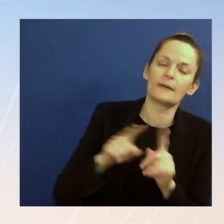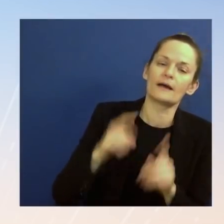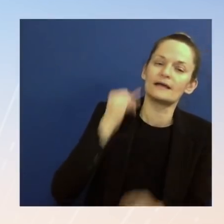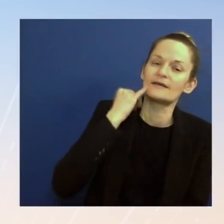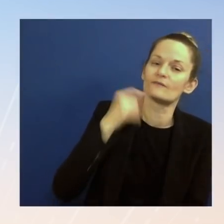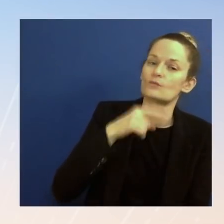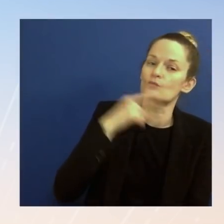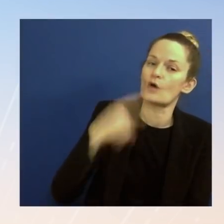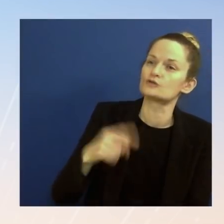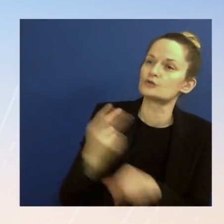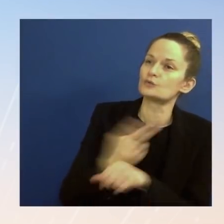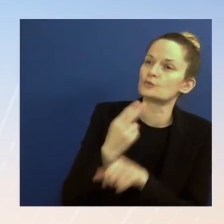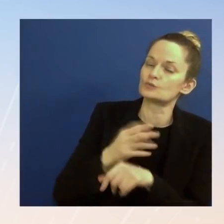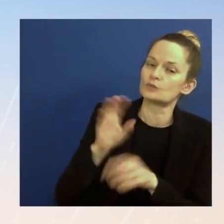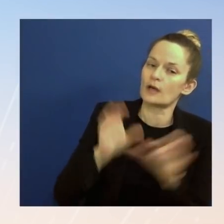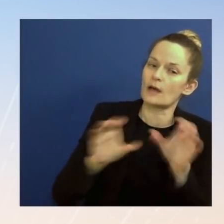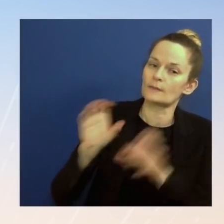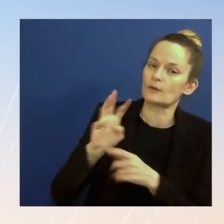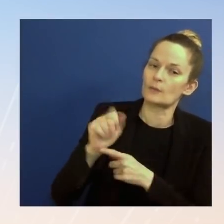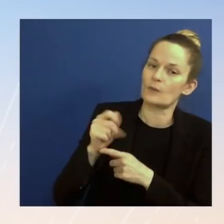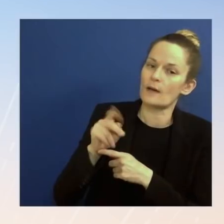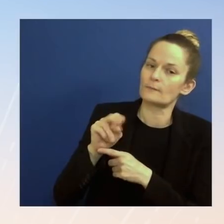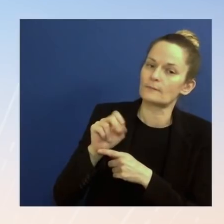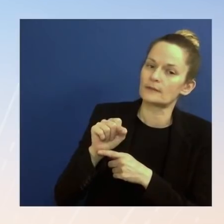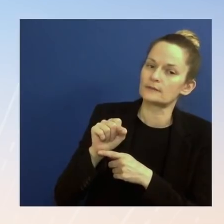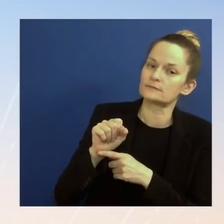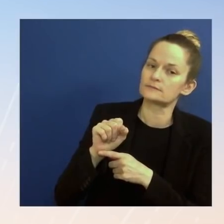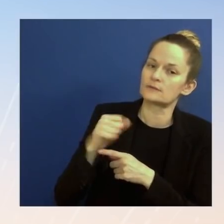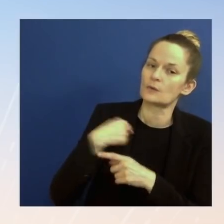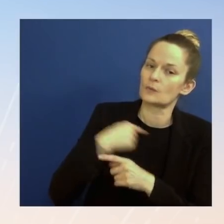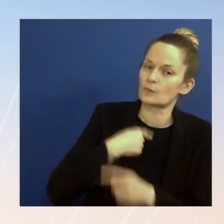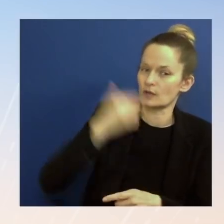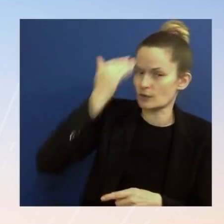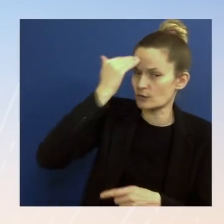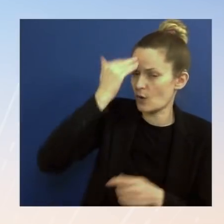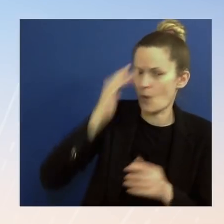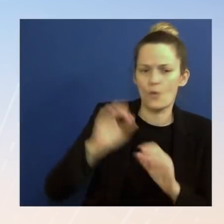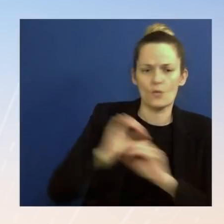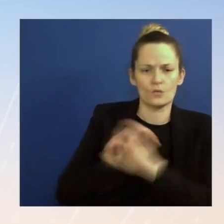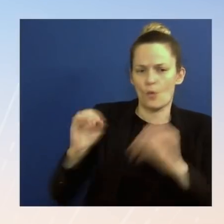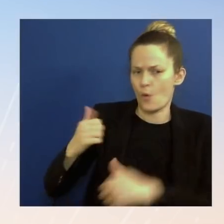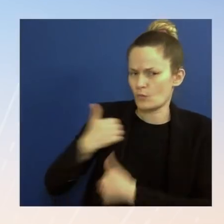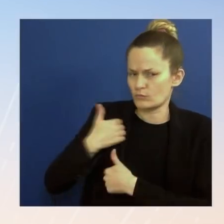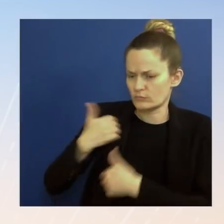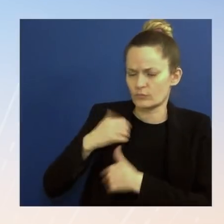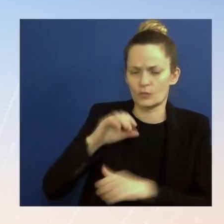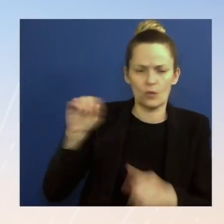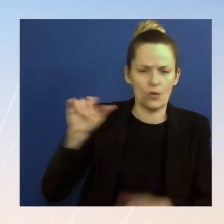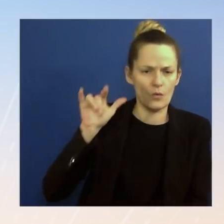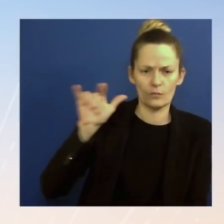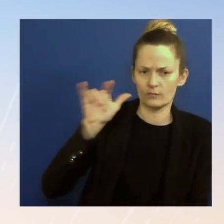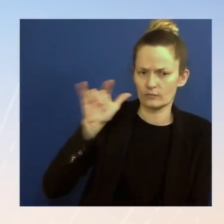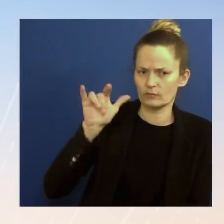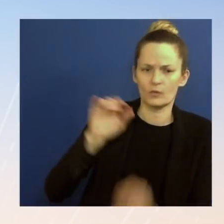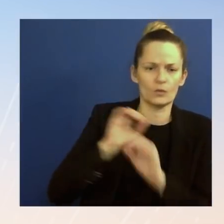no jets, no no-fly zone. Other than the things you've already done, which you have already described as severe,